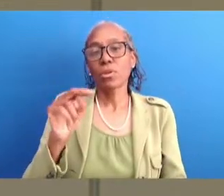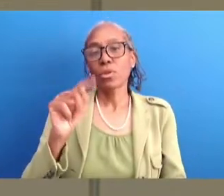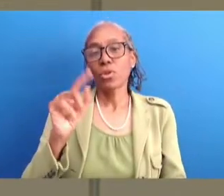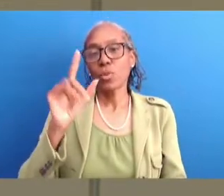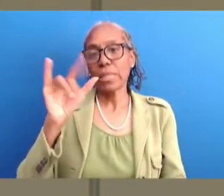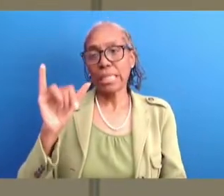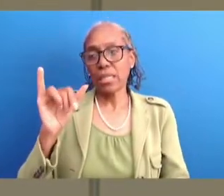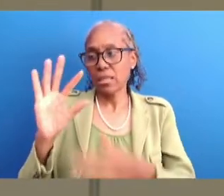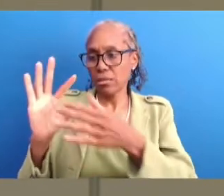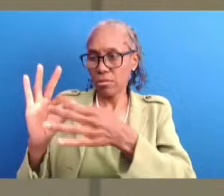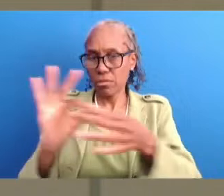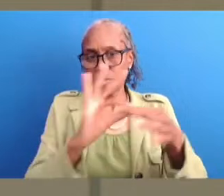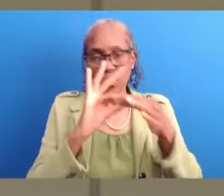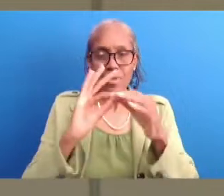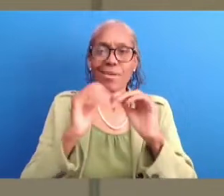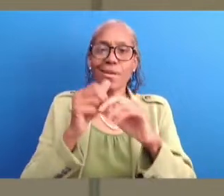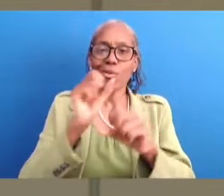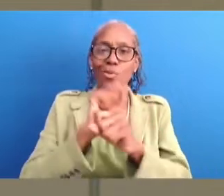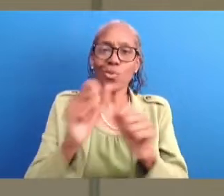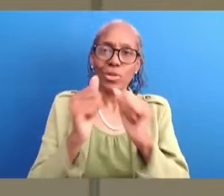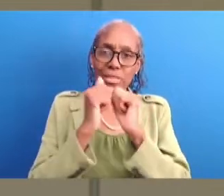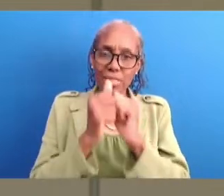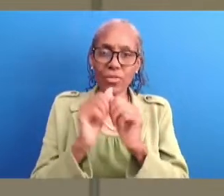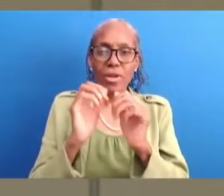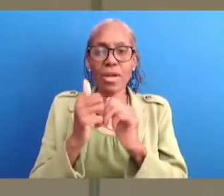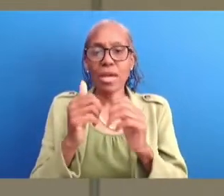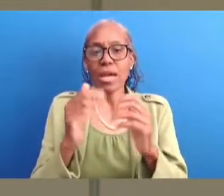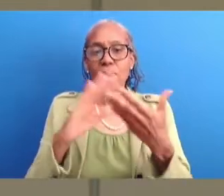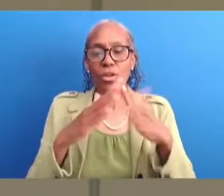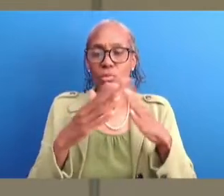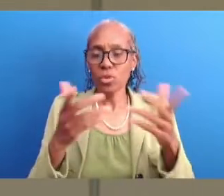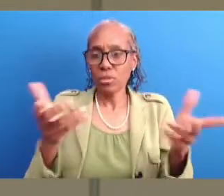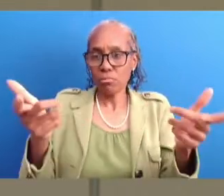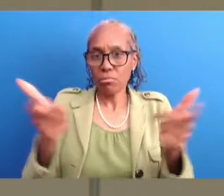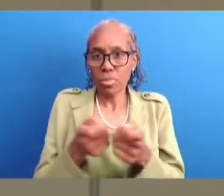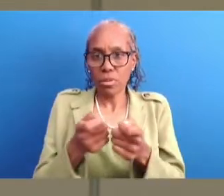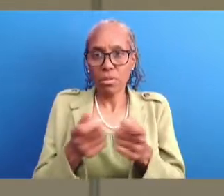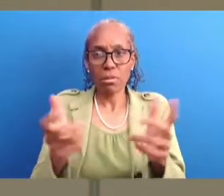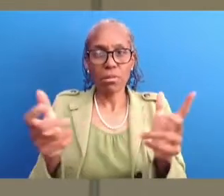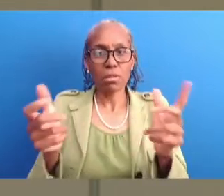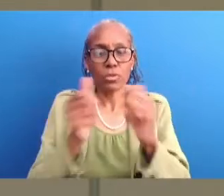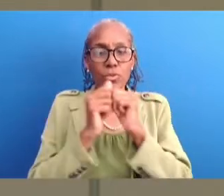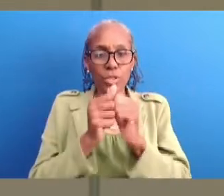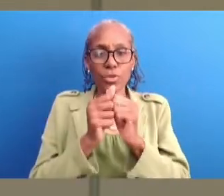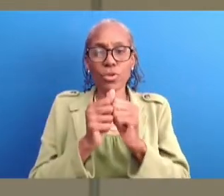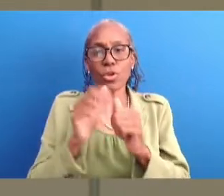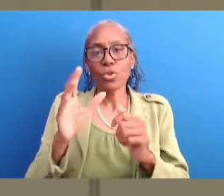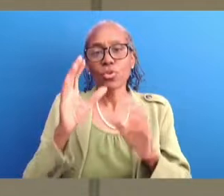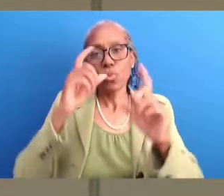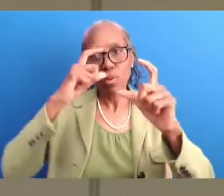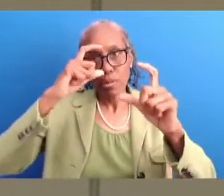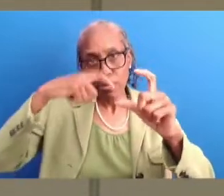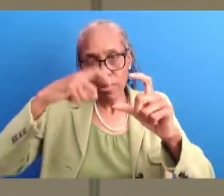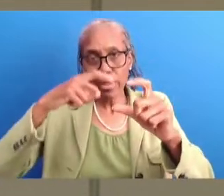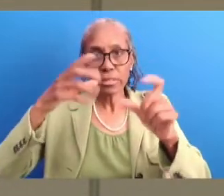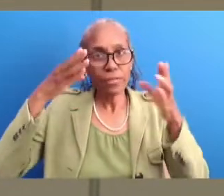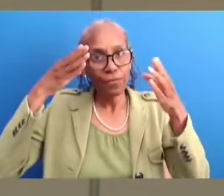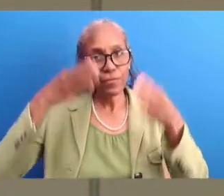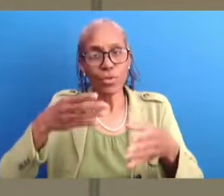HAD, PARTICULARLY ABOUT AROUND UNITY AND HOW WE CAN WORK